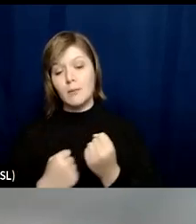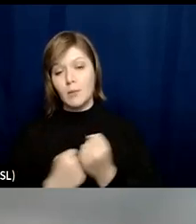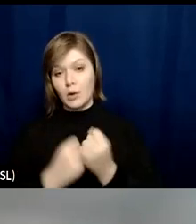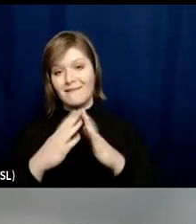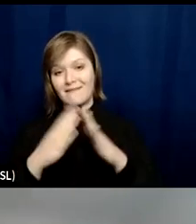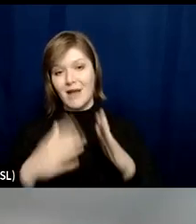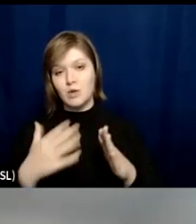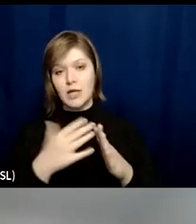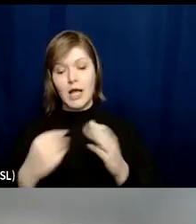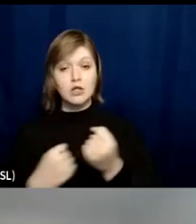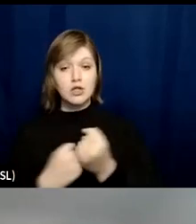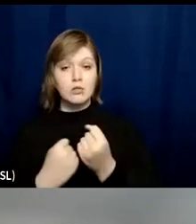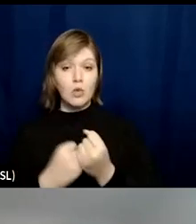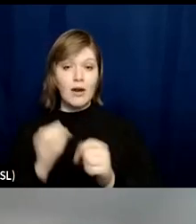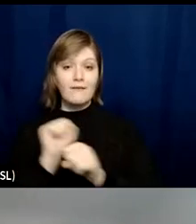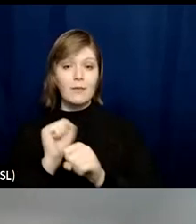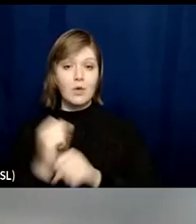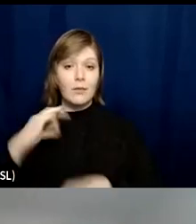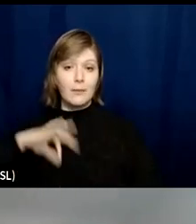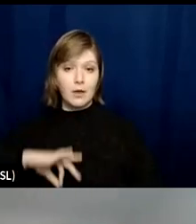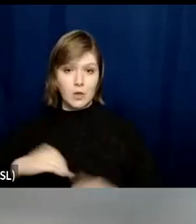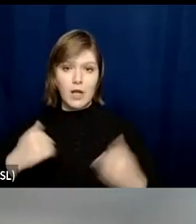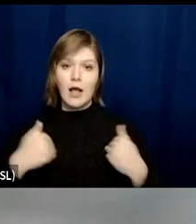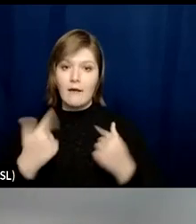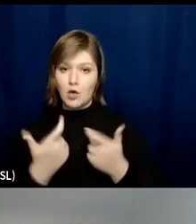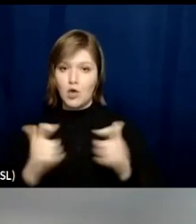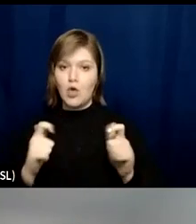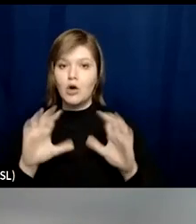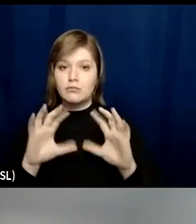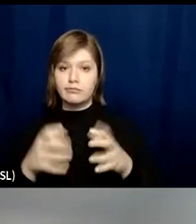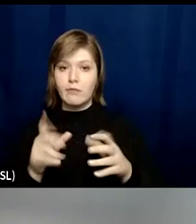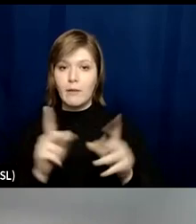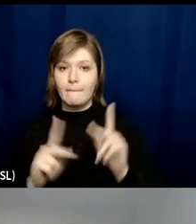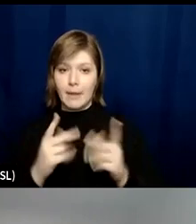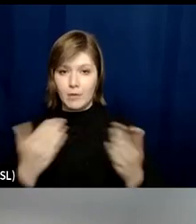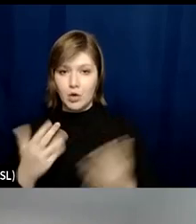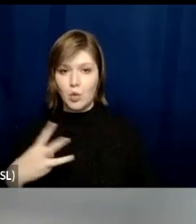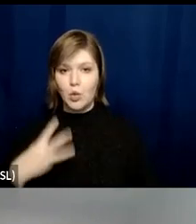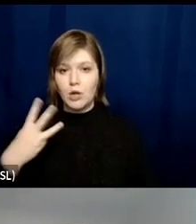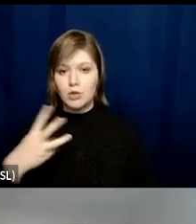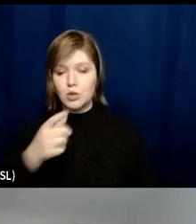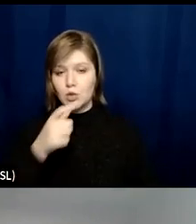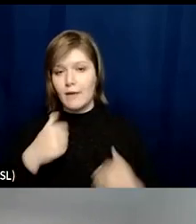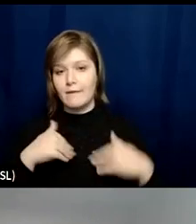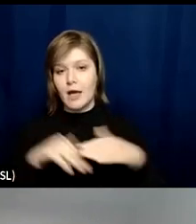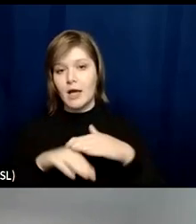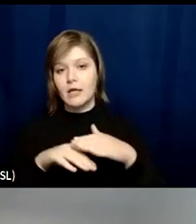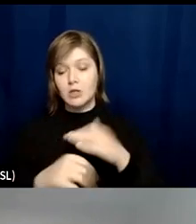together. We tried something a little bit new and just advocated and secured